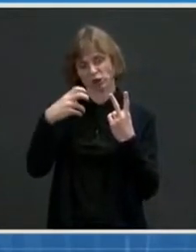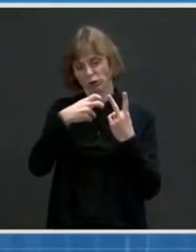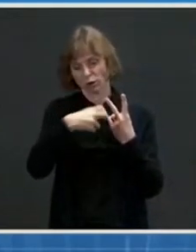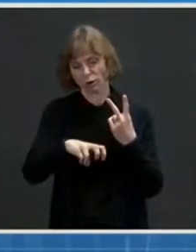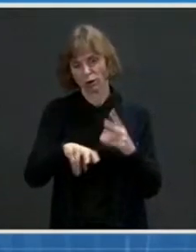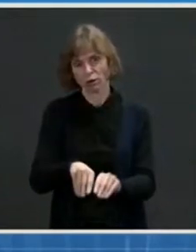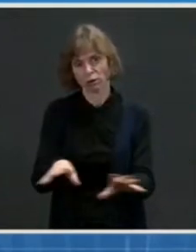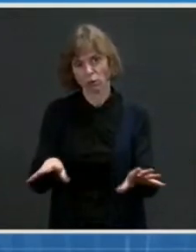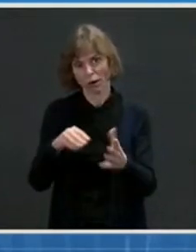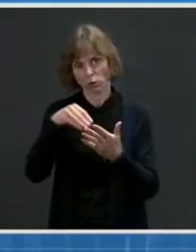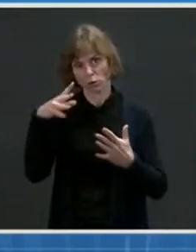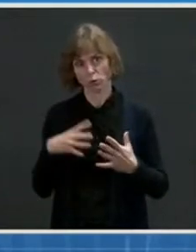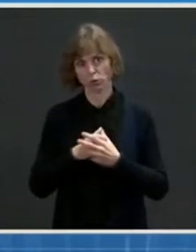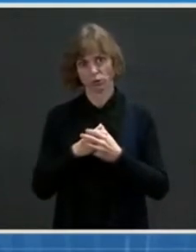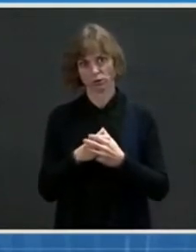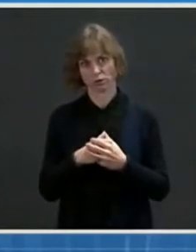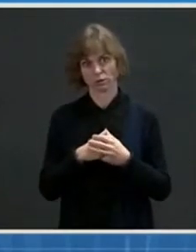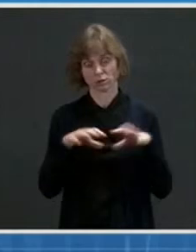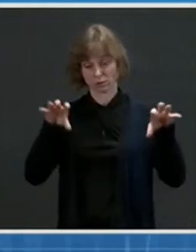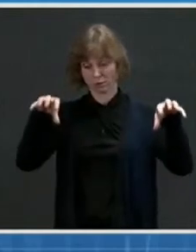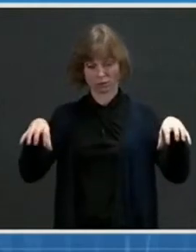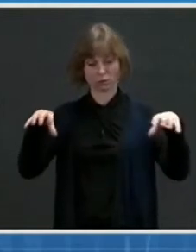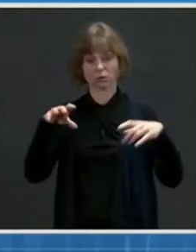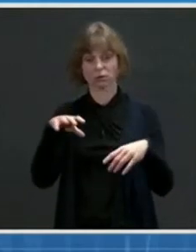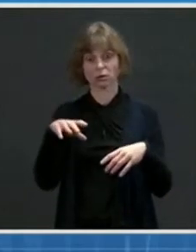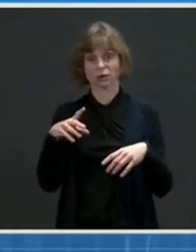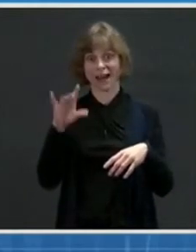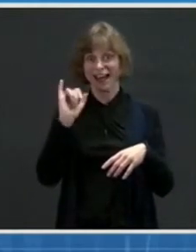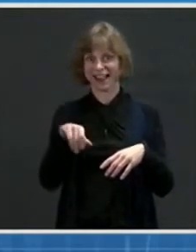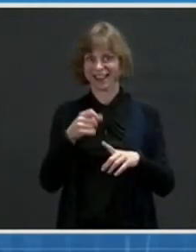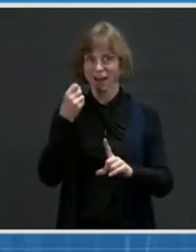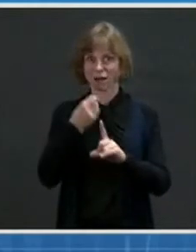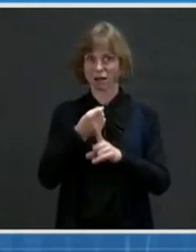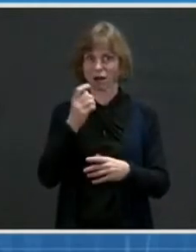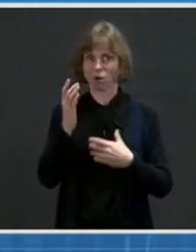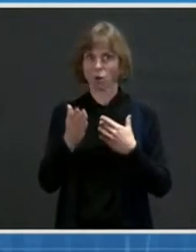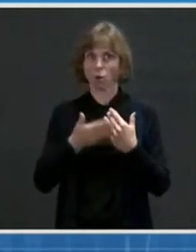EDUCATOR TO EDUCATOR AND THEN FROM EDUCATOR TO STUDENT.